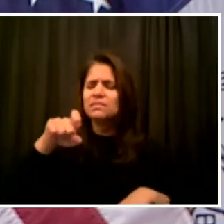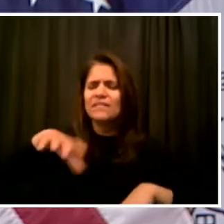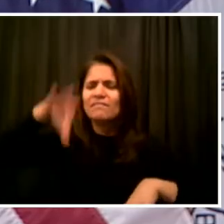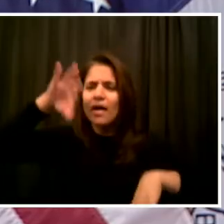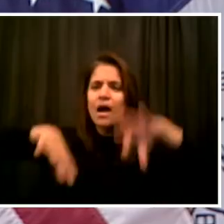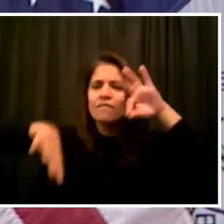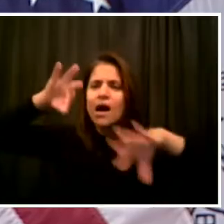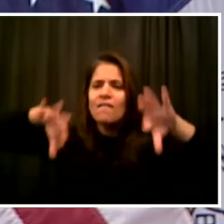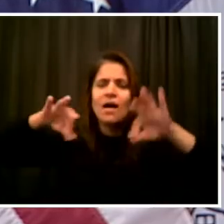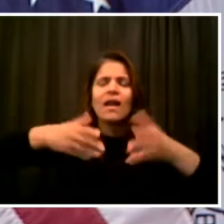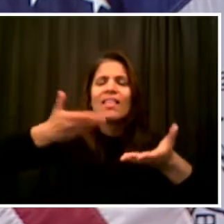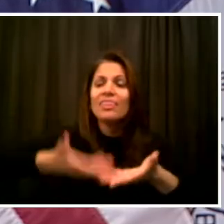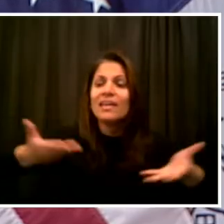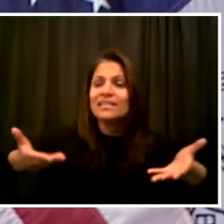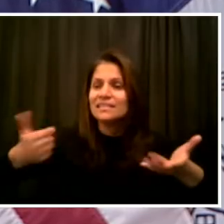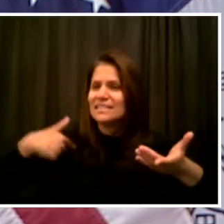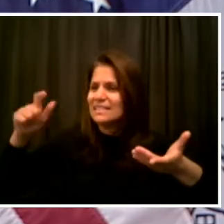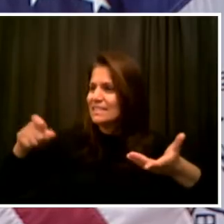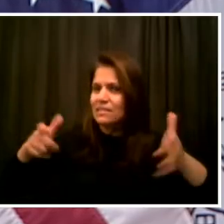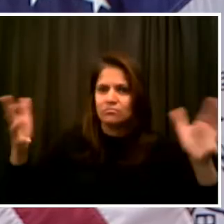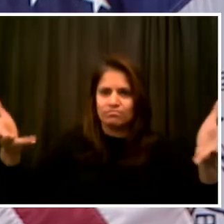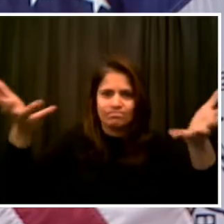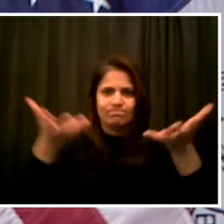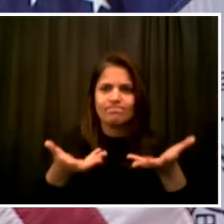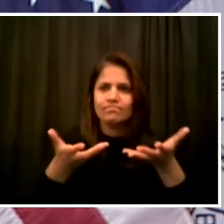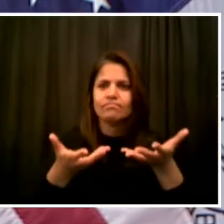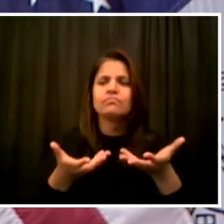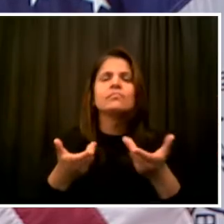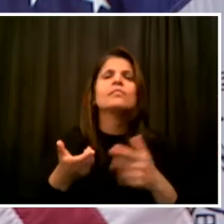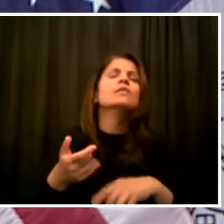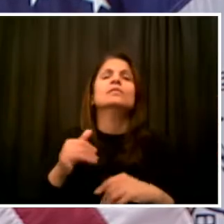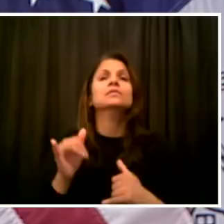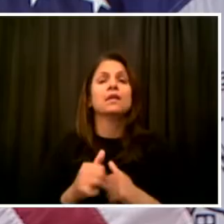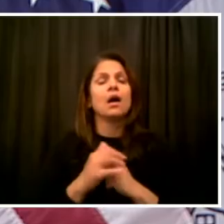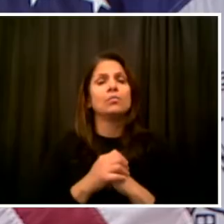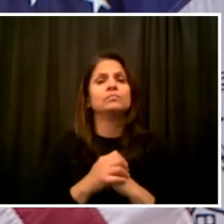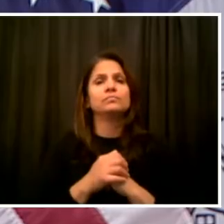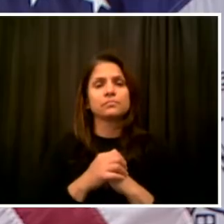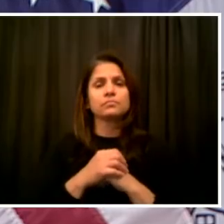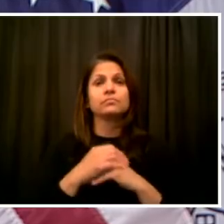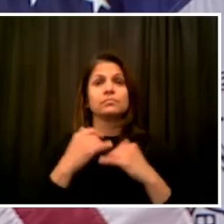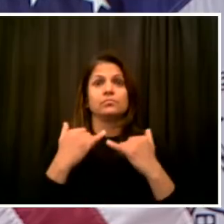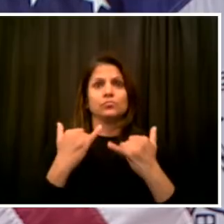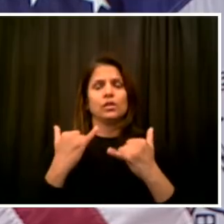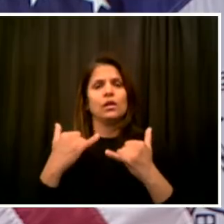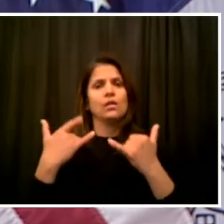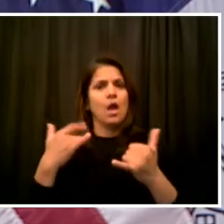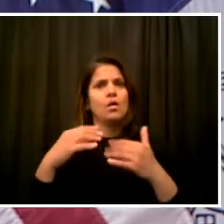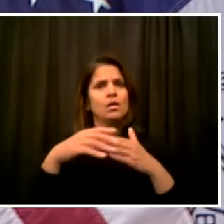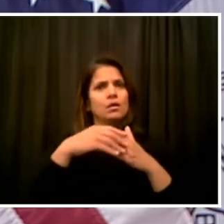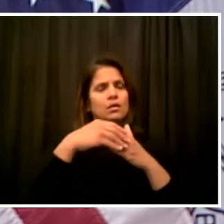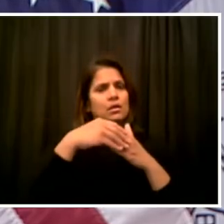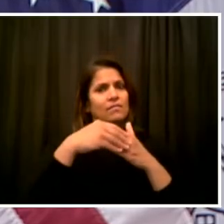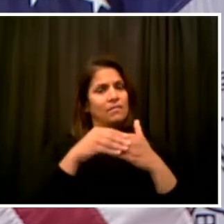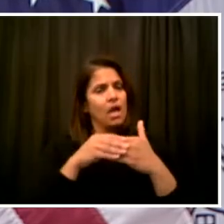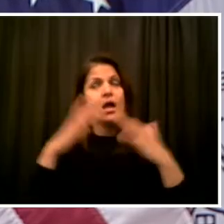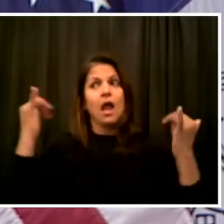HOPE WE'RE GOING TO GET TO A POINT WHERE WE'RE GOING TO B AEBLE TO BREATHE A LITTLE EASIER AND START TO BUILD UP OUR